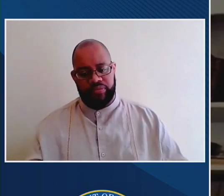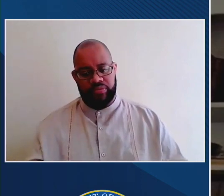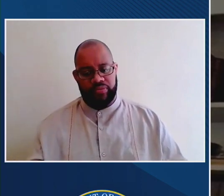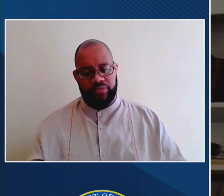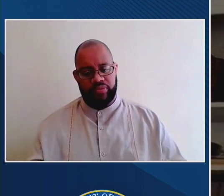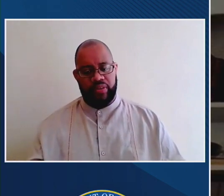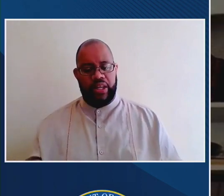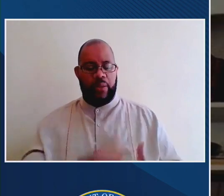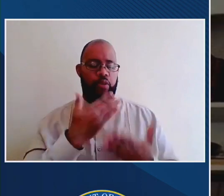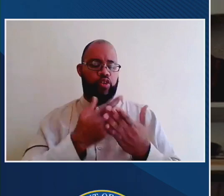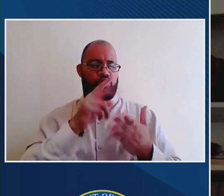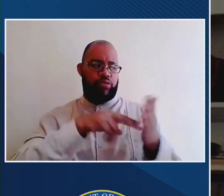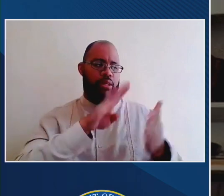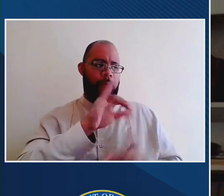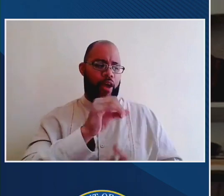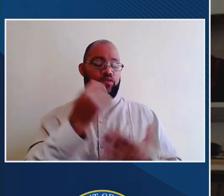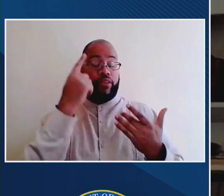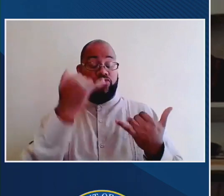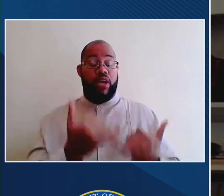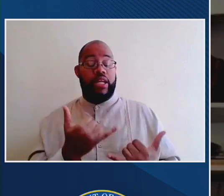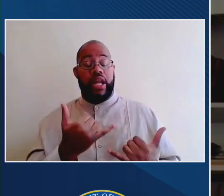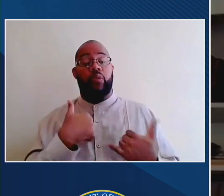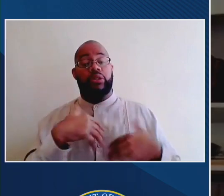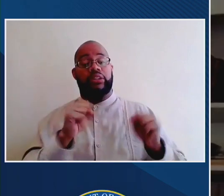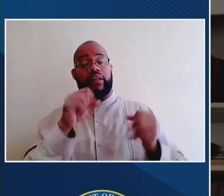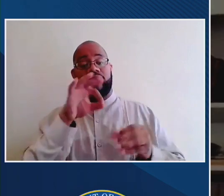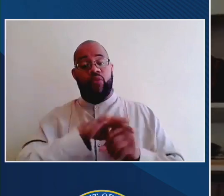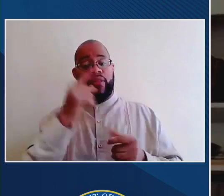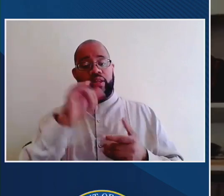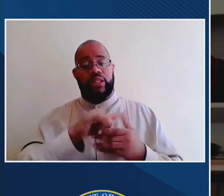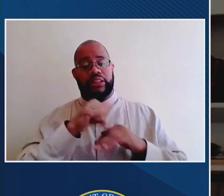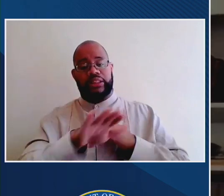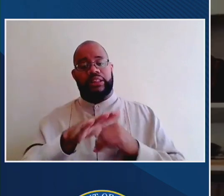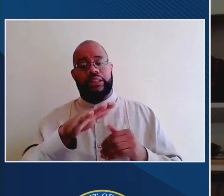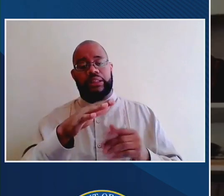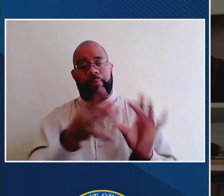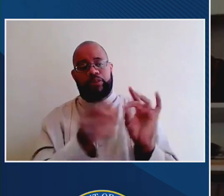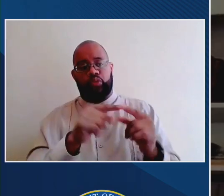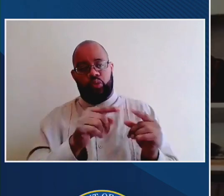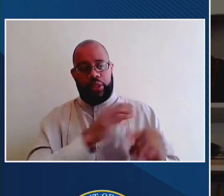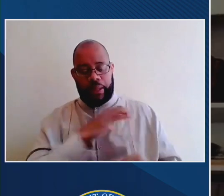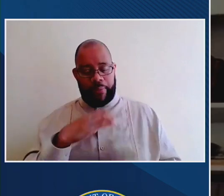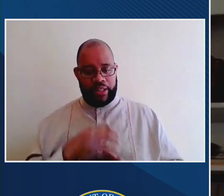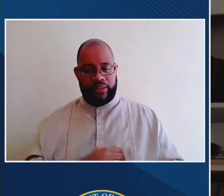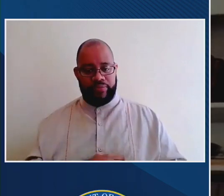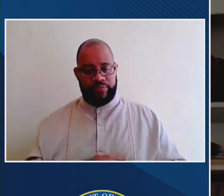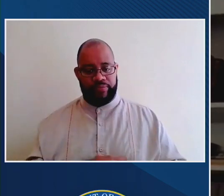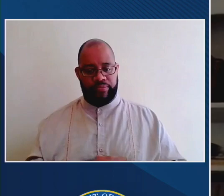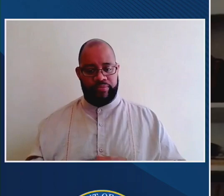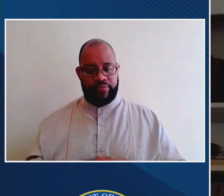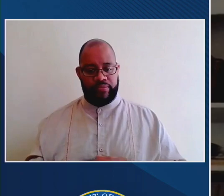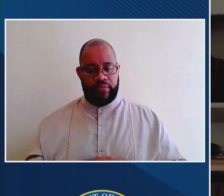So I think right now we can take the vote. I think it would send a signal to the community that the committee is- believes